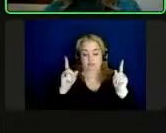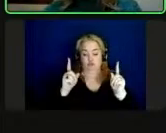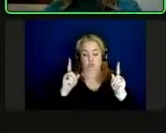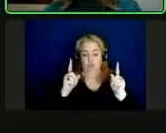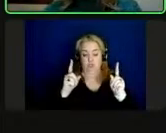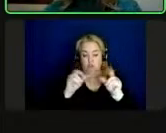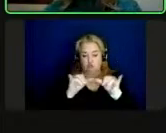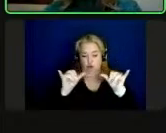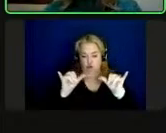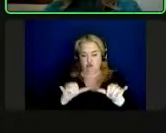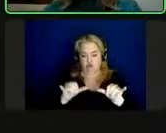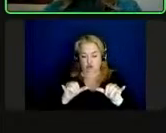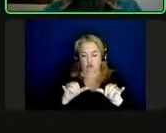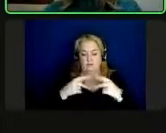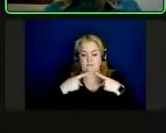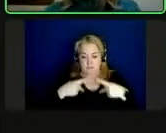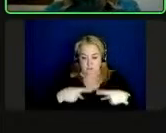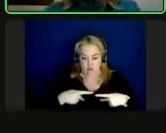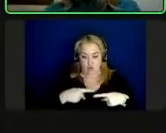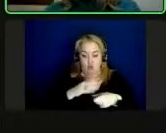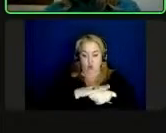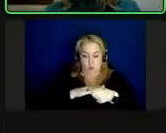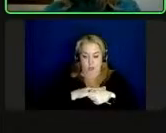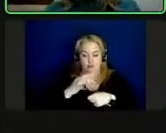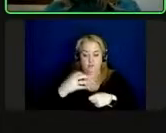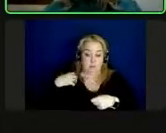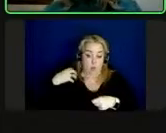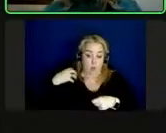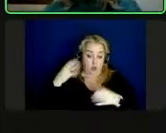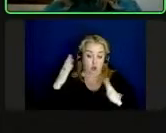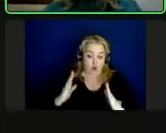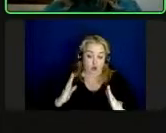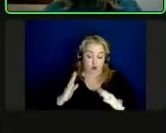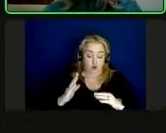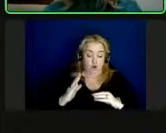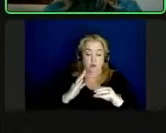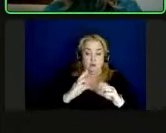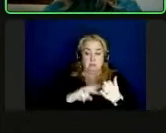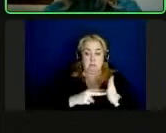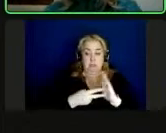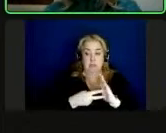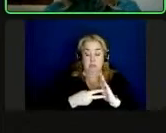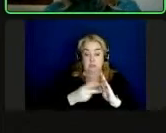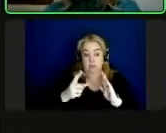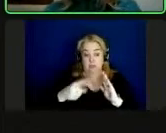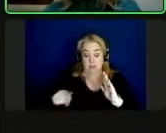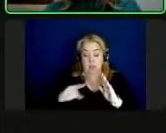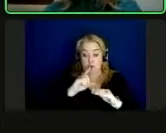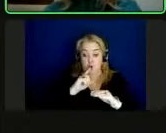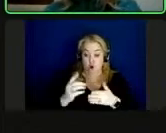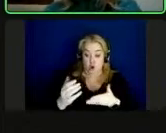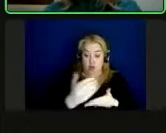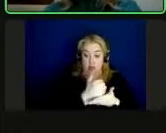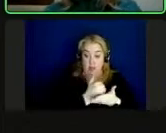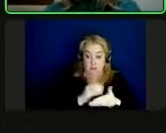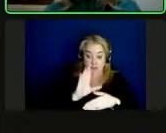THANK YOU MAYOR. YEAH. MY QUESTION WAS WITH EUGENE